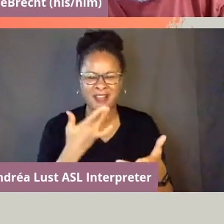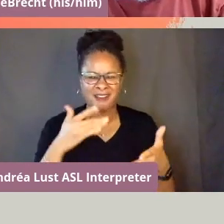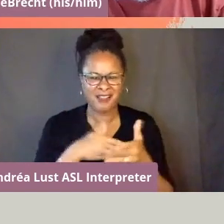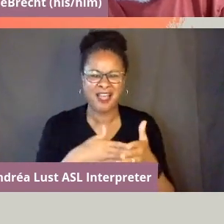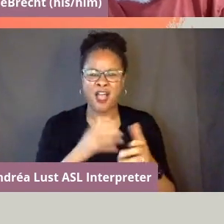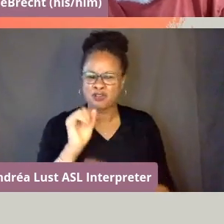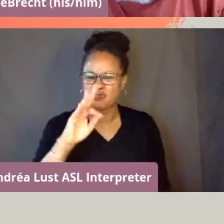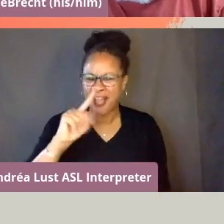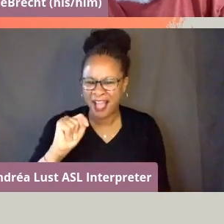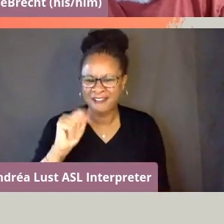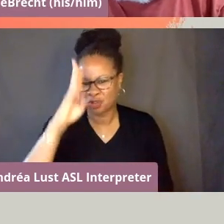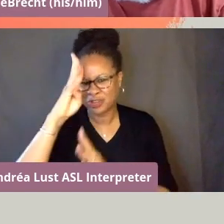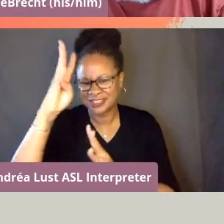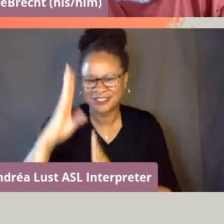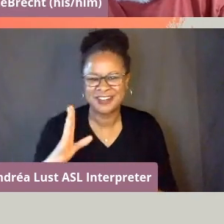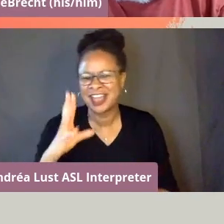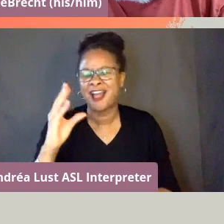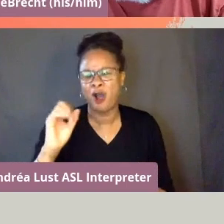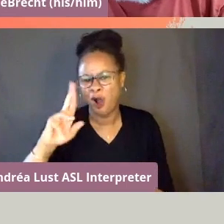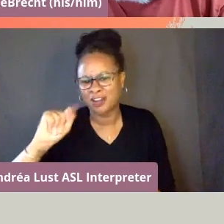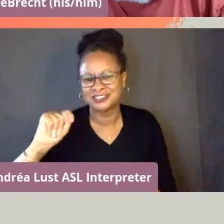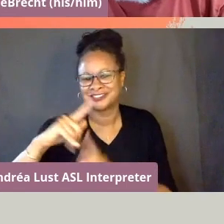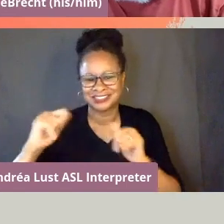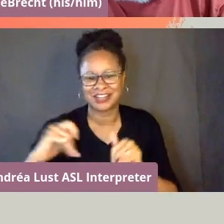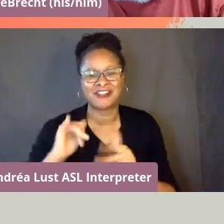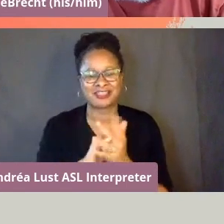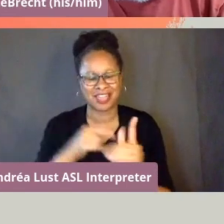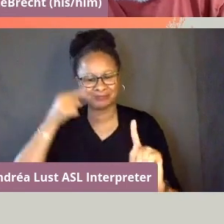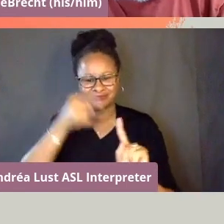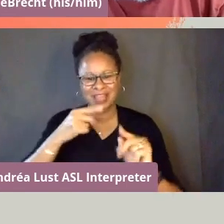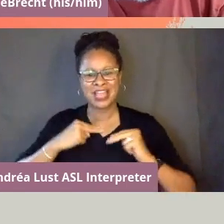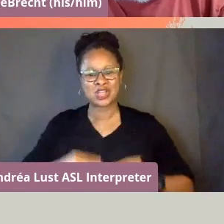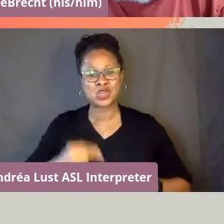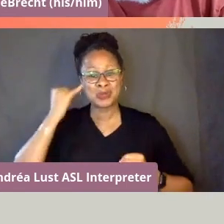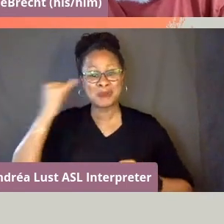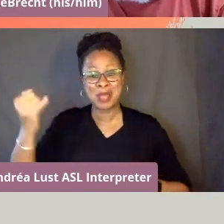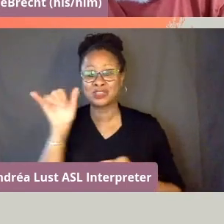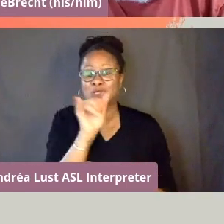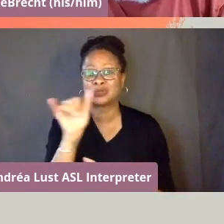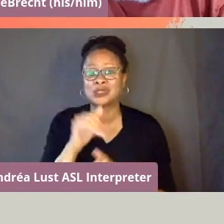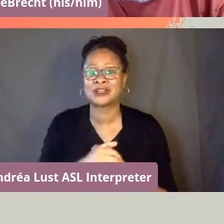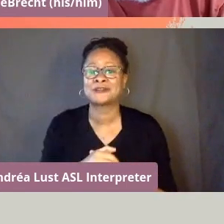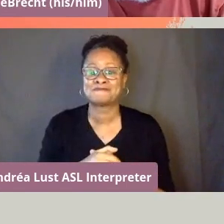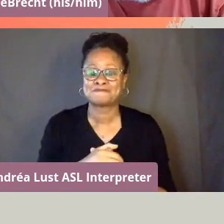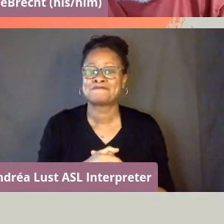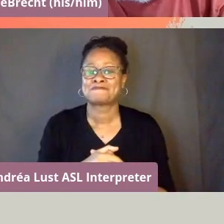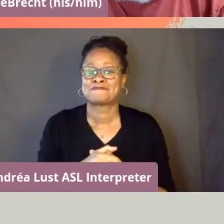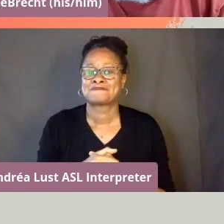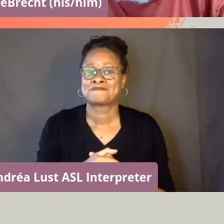art, and human imagination, and sapient being--